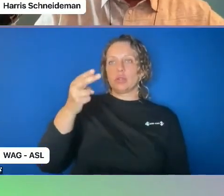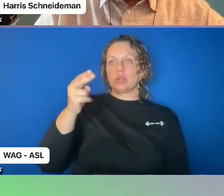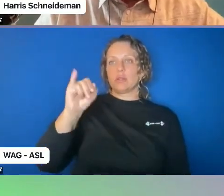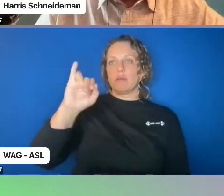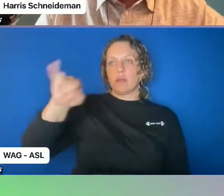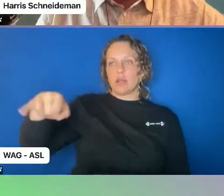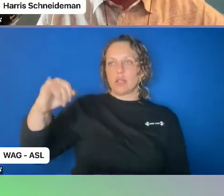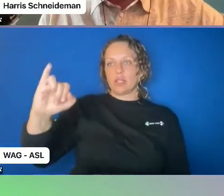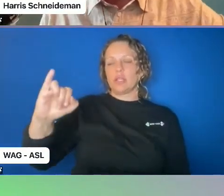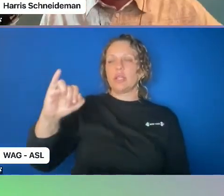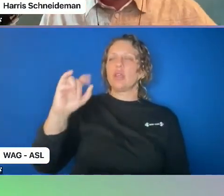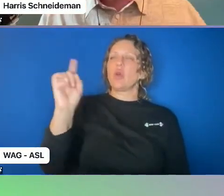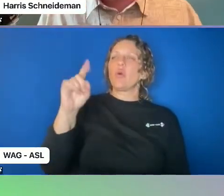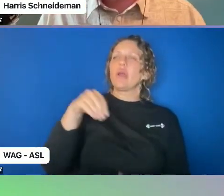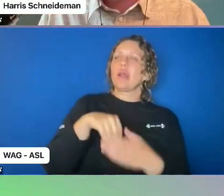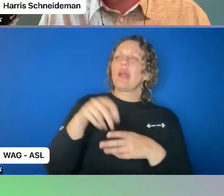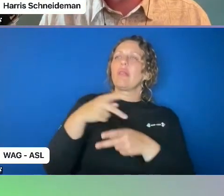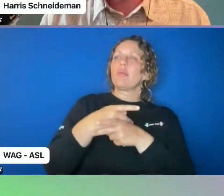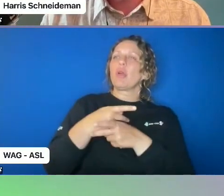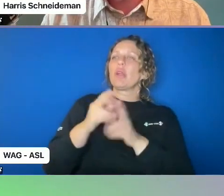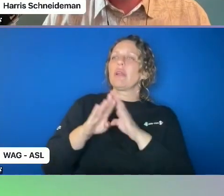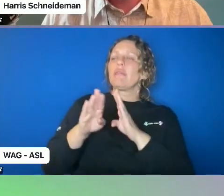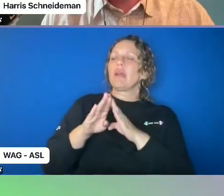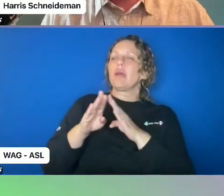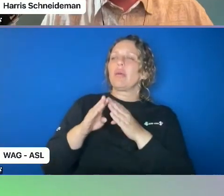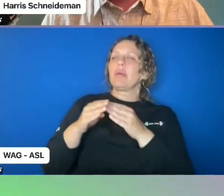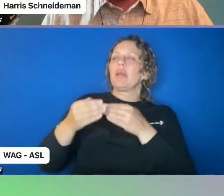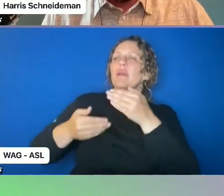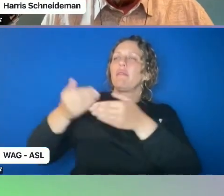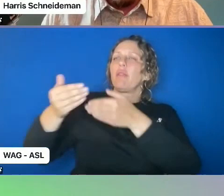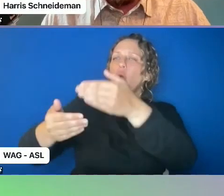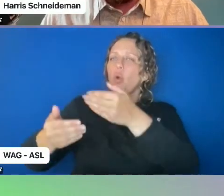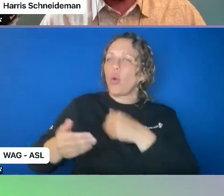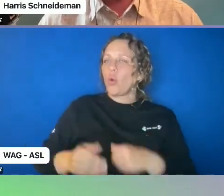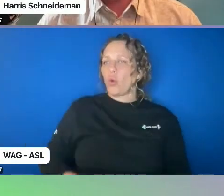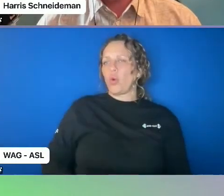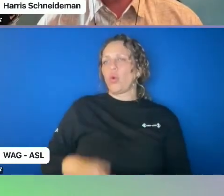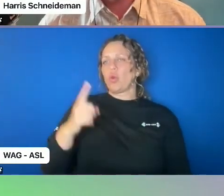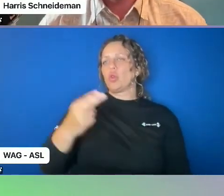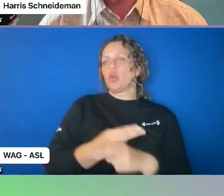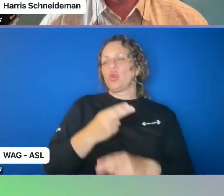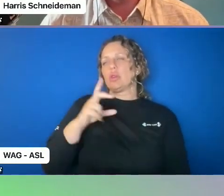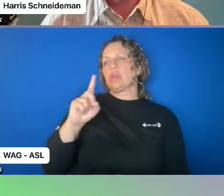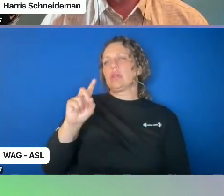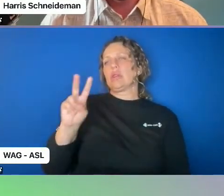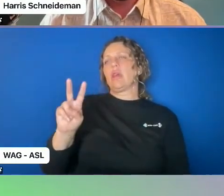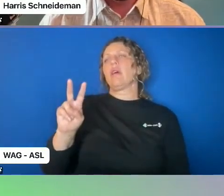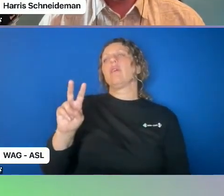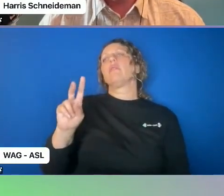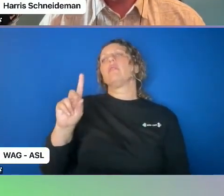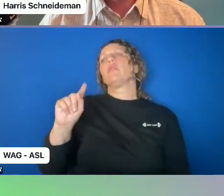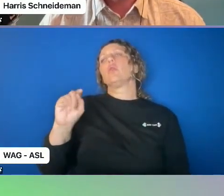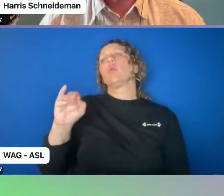"Where in the product development flow do you use DevTools Pro? Is this more used by developers,